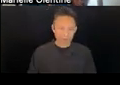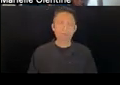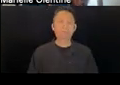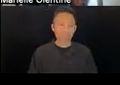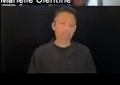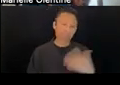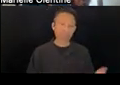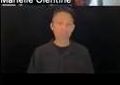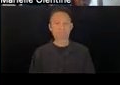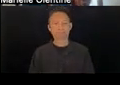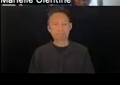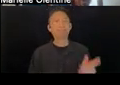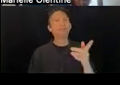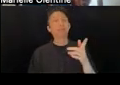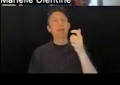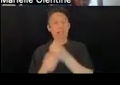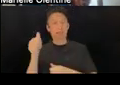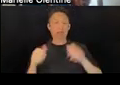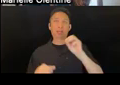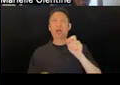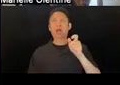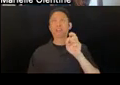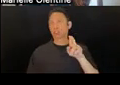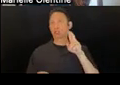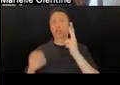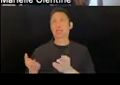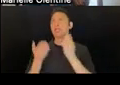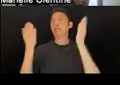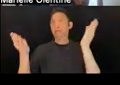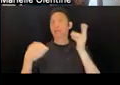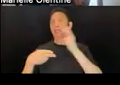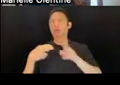So it's simply not going to be very useful to you in creating your festival strategy, because there will